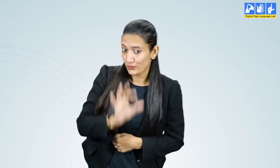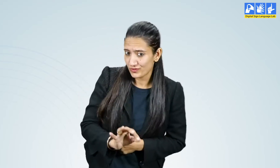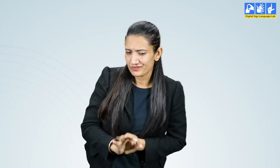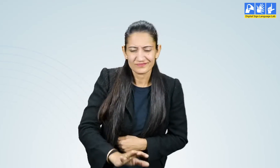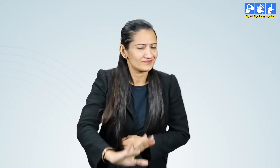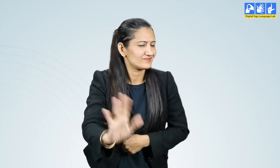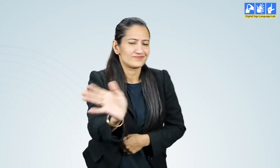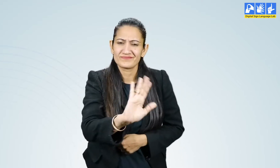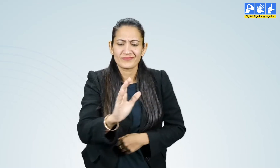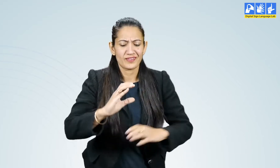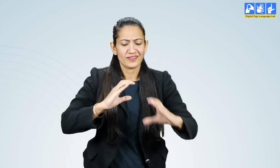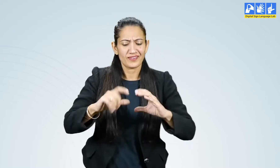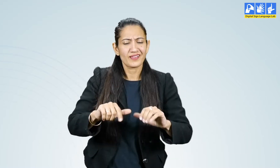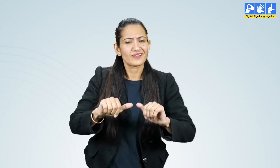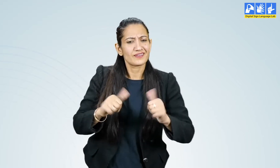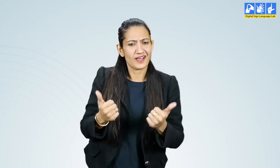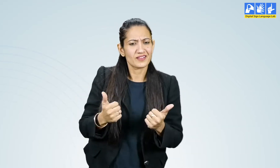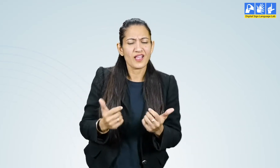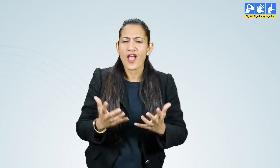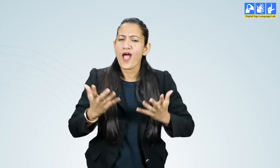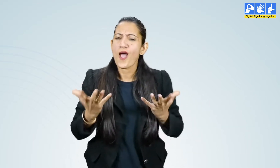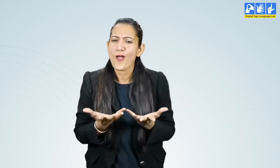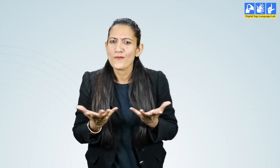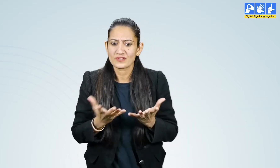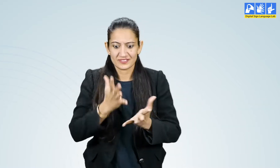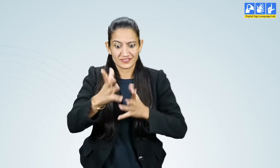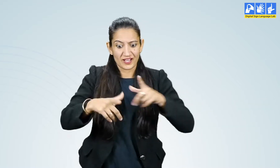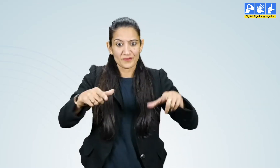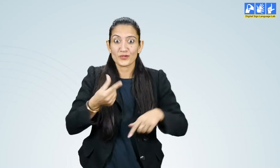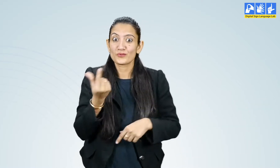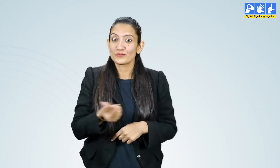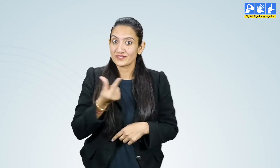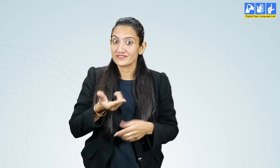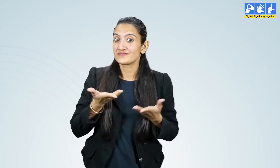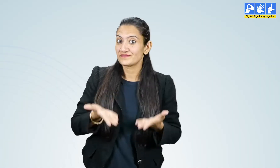That’s not true. You can communicate by using sign language.